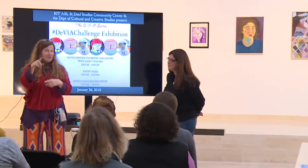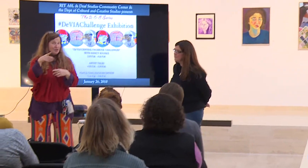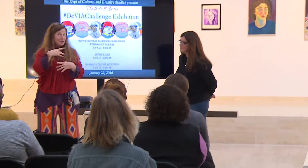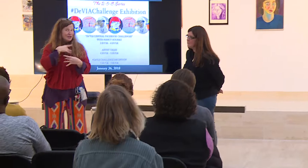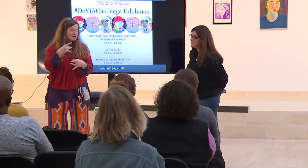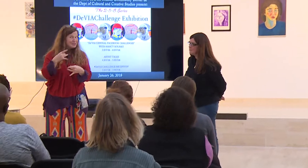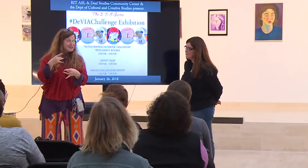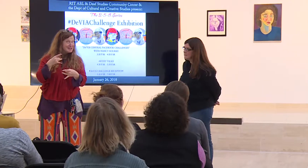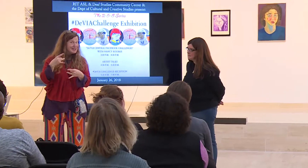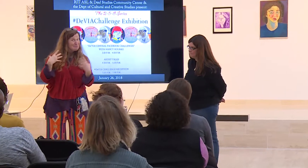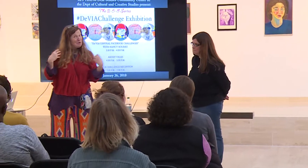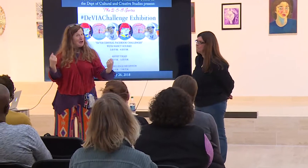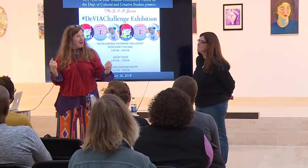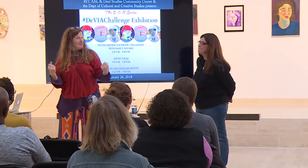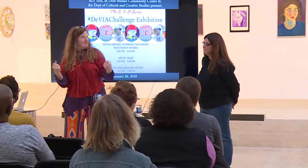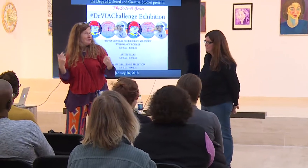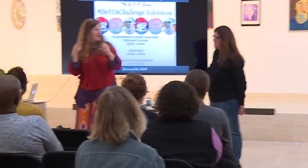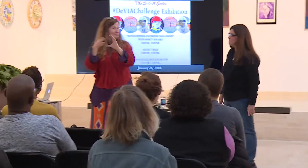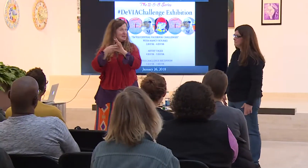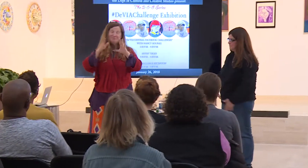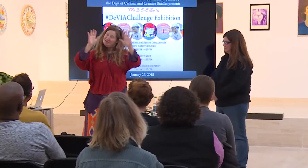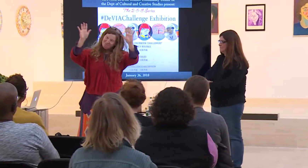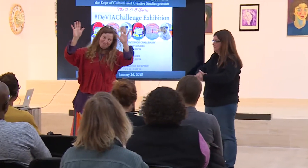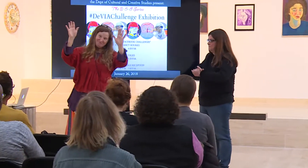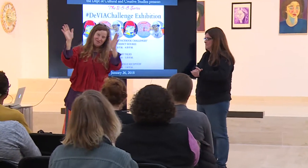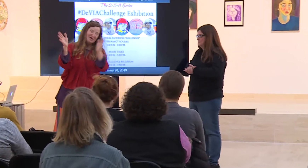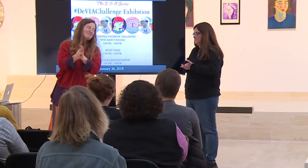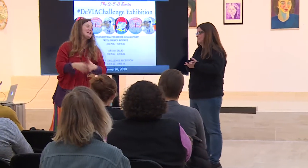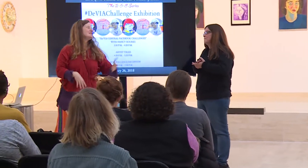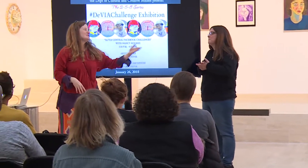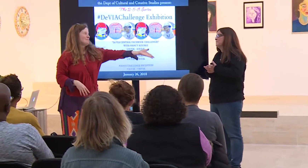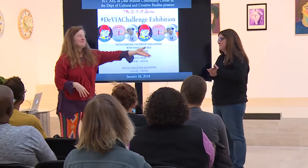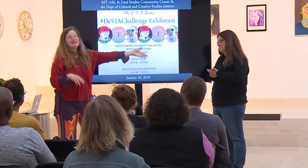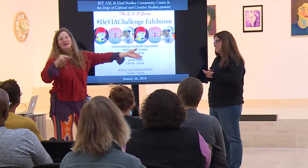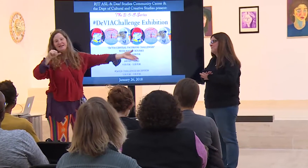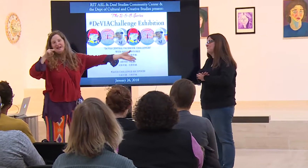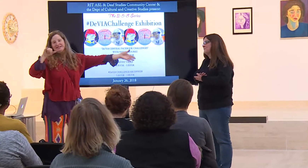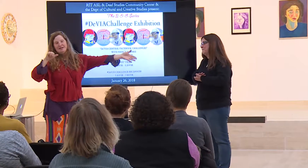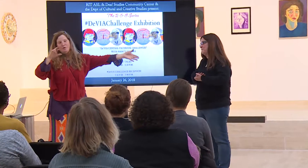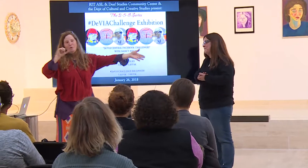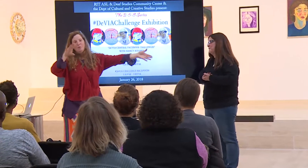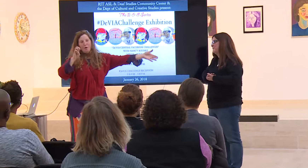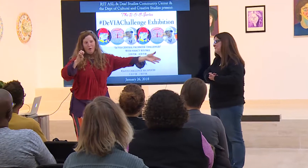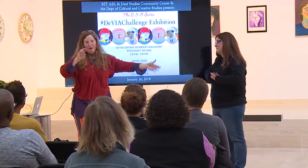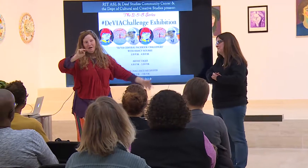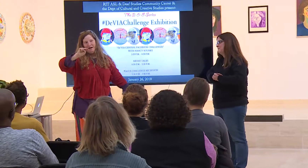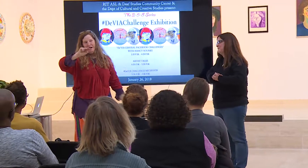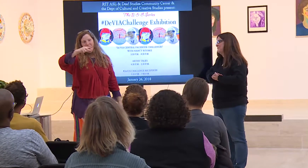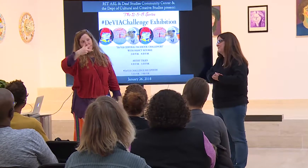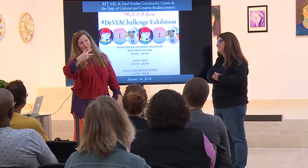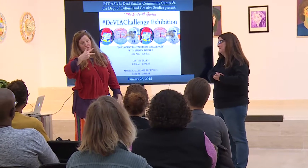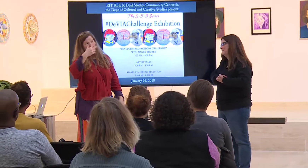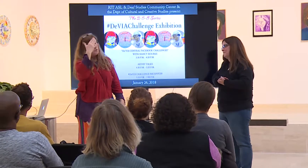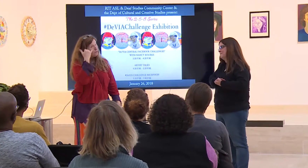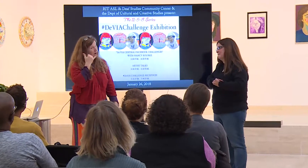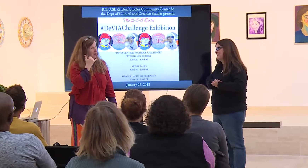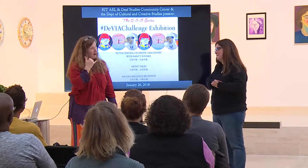We'll have an artists' activity if you guys are feeling brave and want to participate. And, without further ado, this is Nancy Rourke.